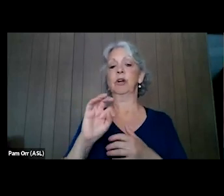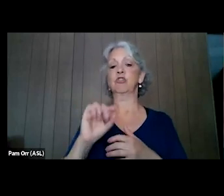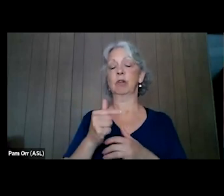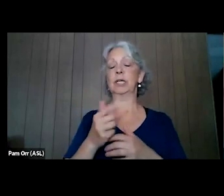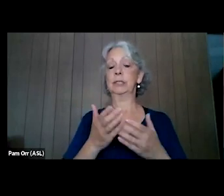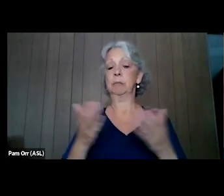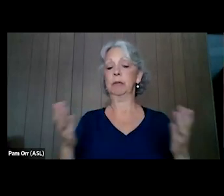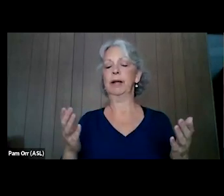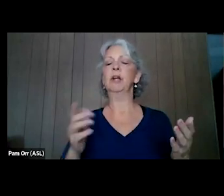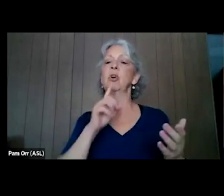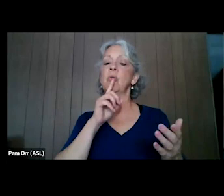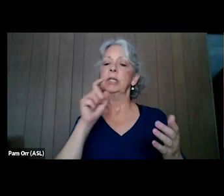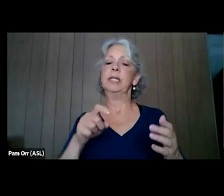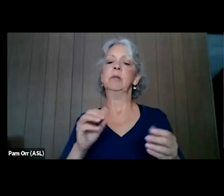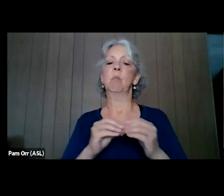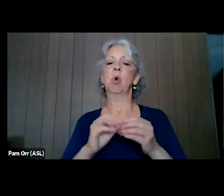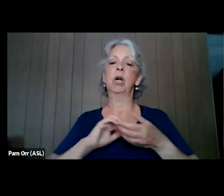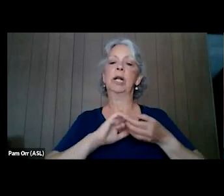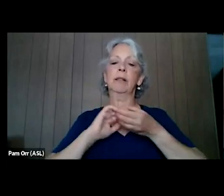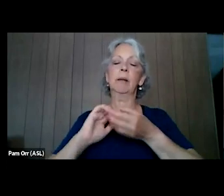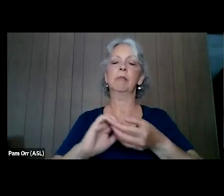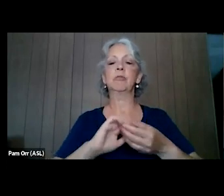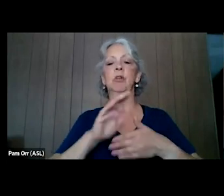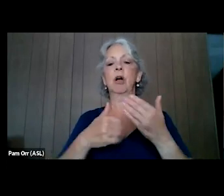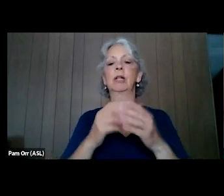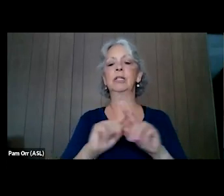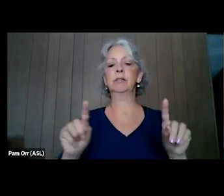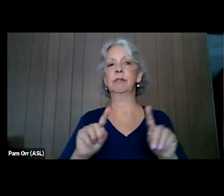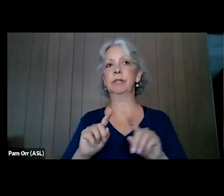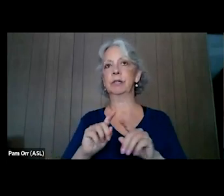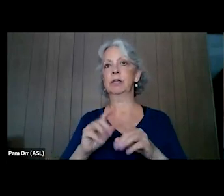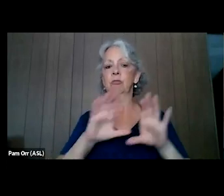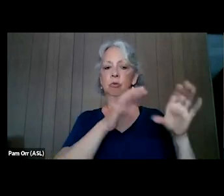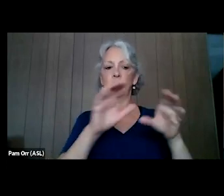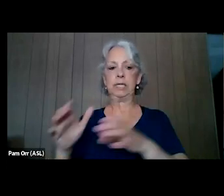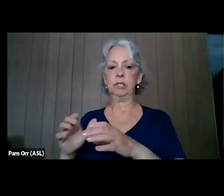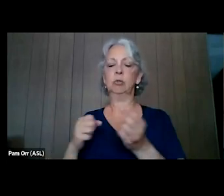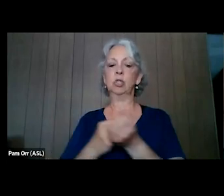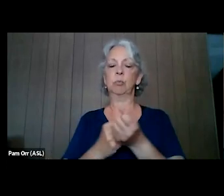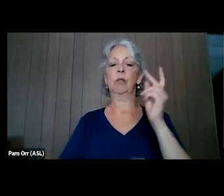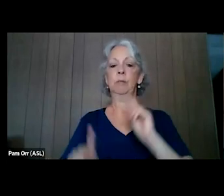of care coordination and collaboration amongst all different parties to support our folks and really it's just really essential